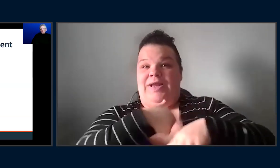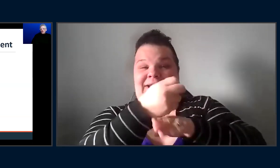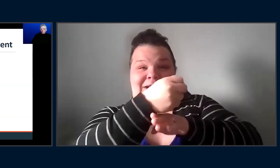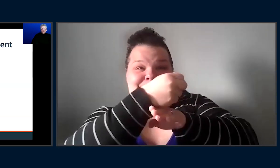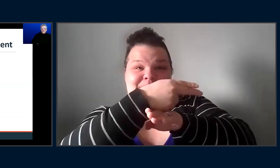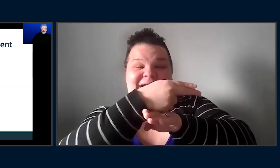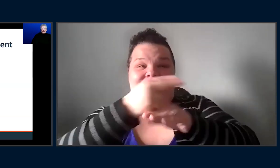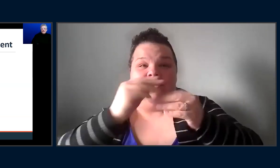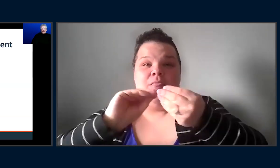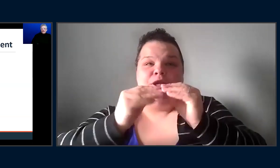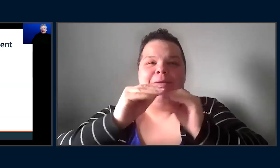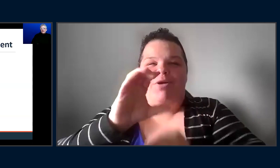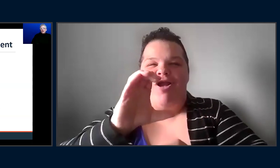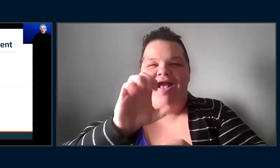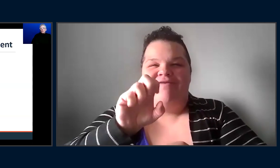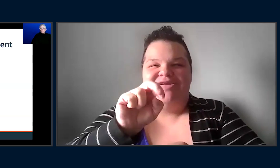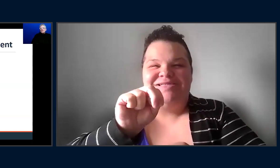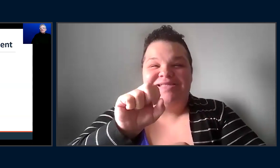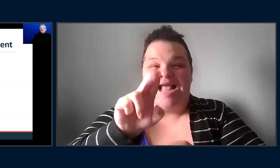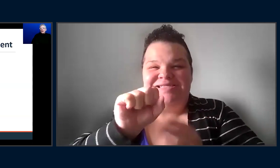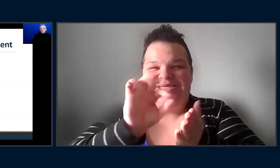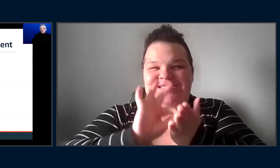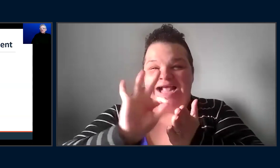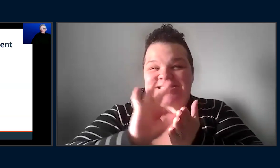and the results were rather amazing.